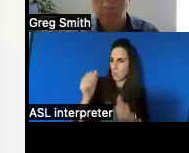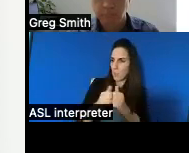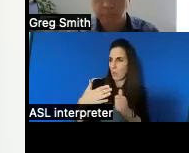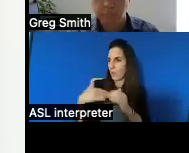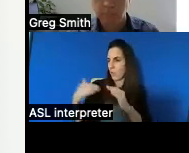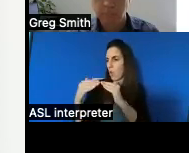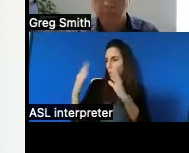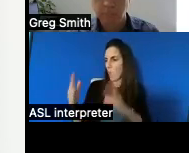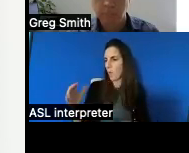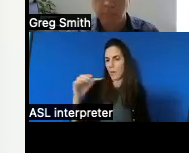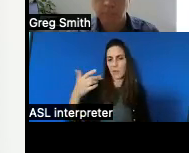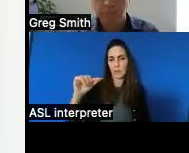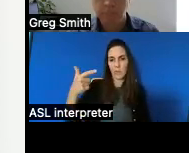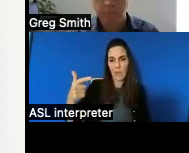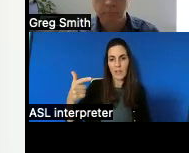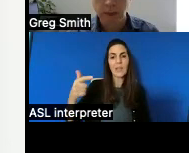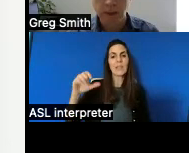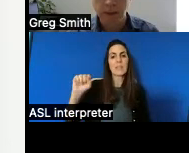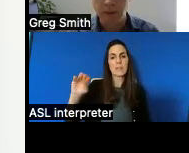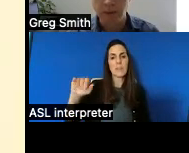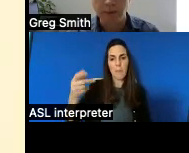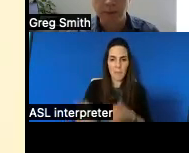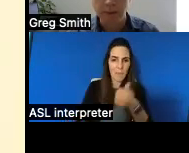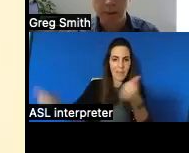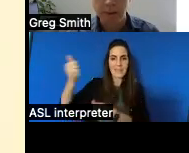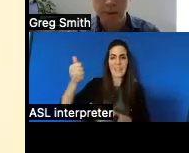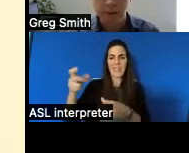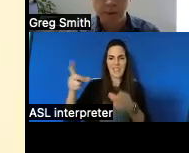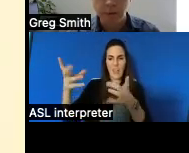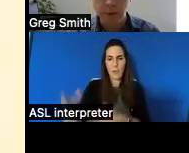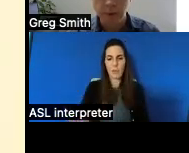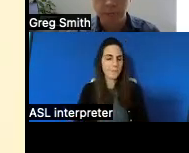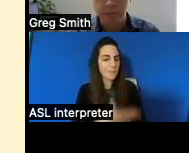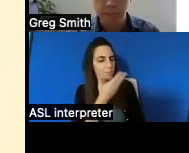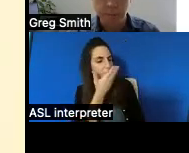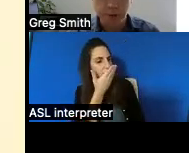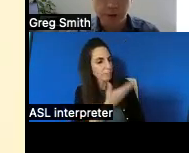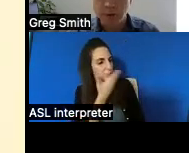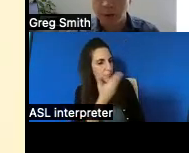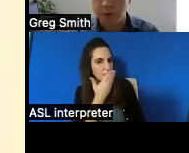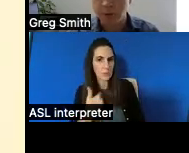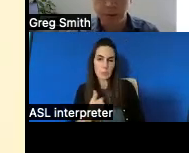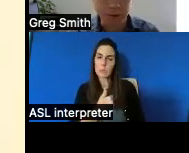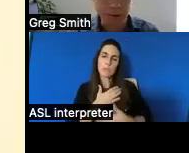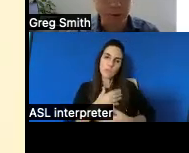the executive director thank you Alison so um we appreciate this opportunity to talk a little bit